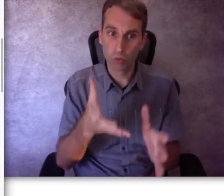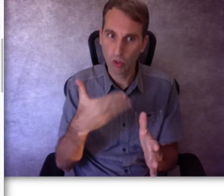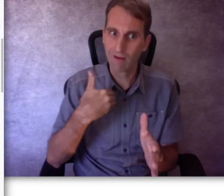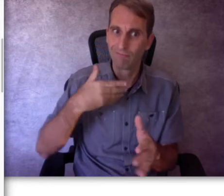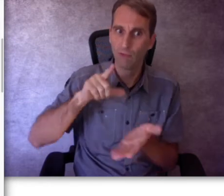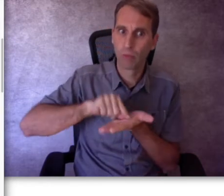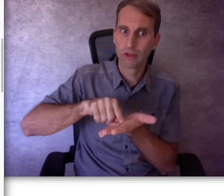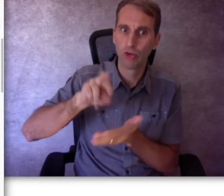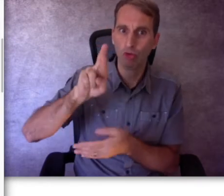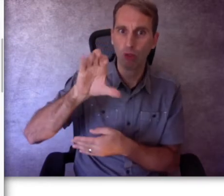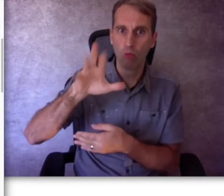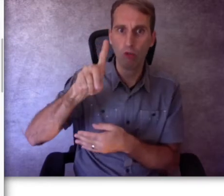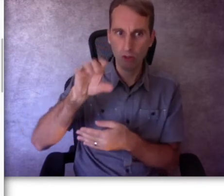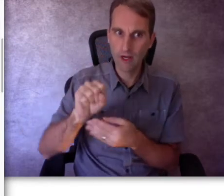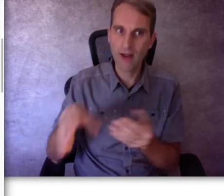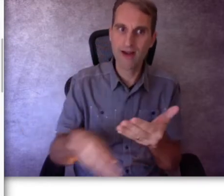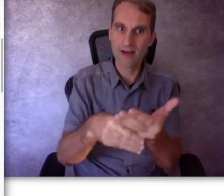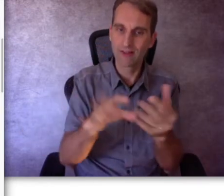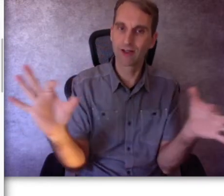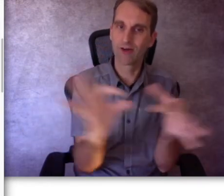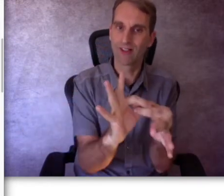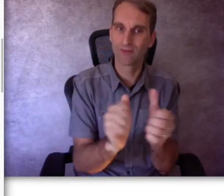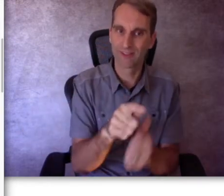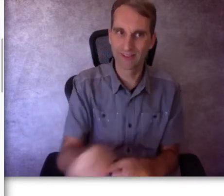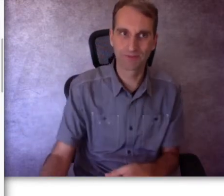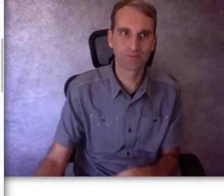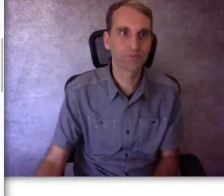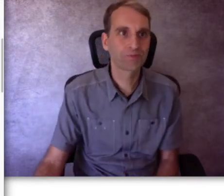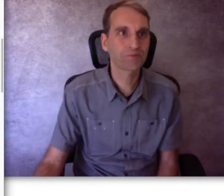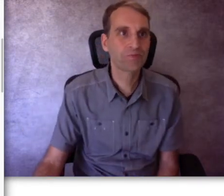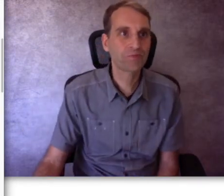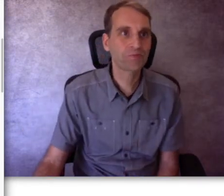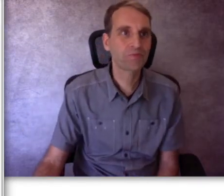Those who are contributors have publication records will have those publications linked to this.